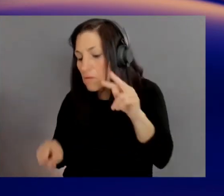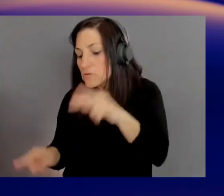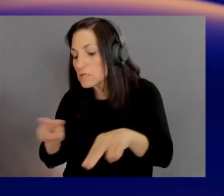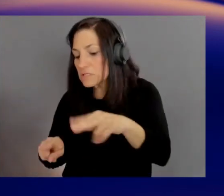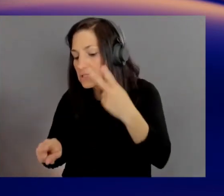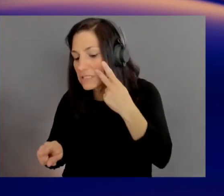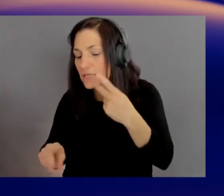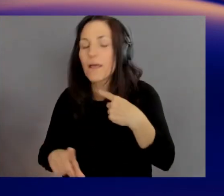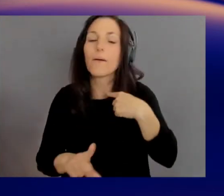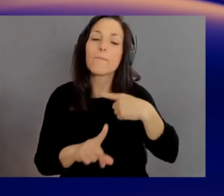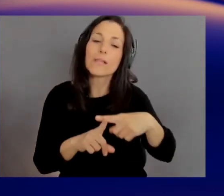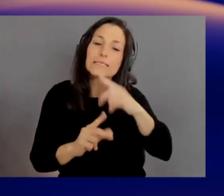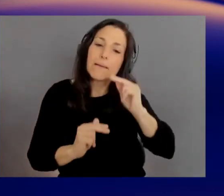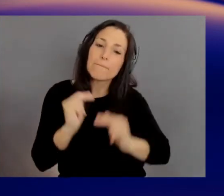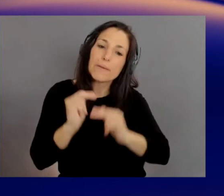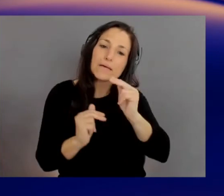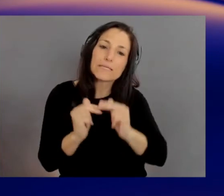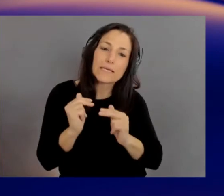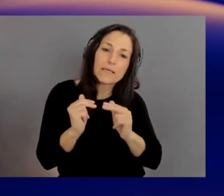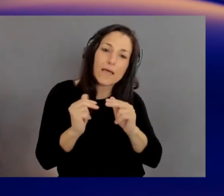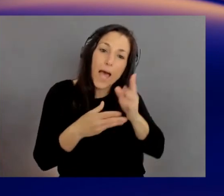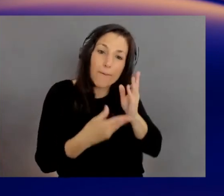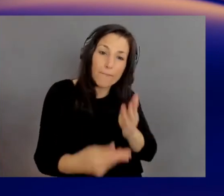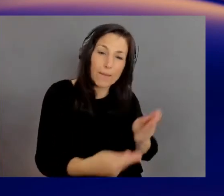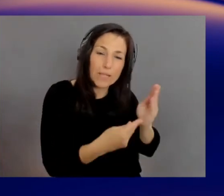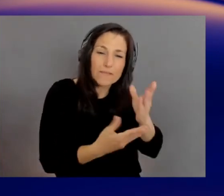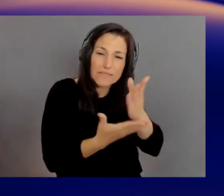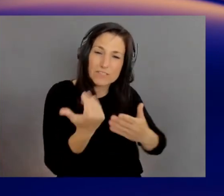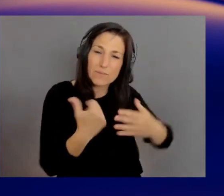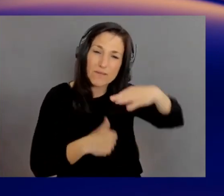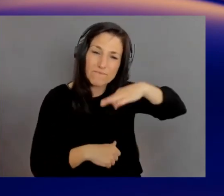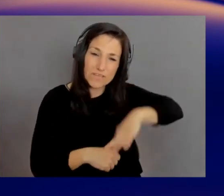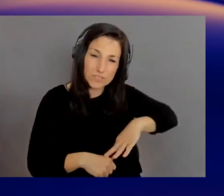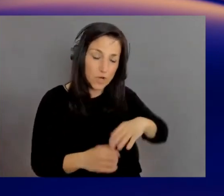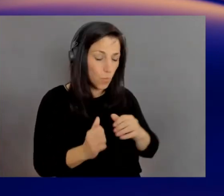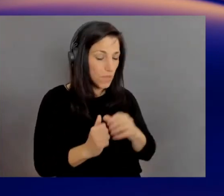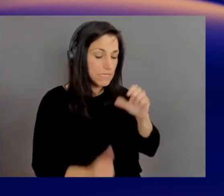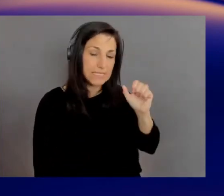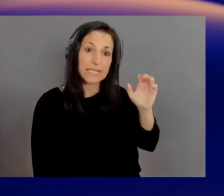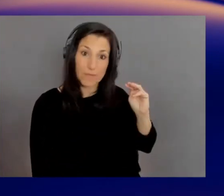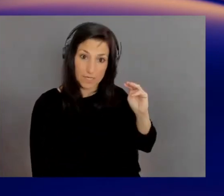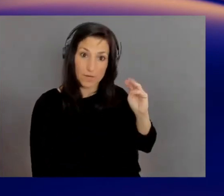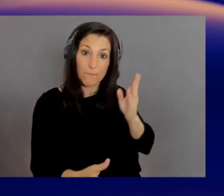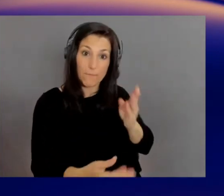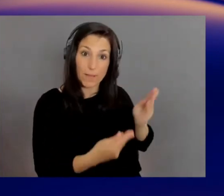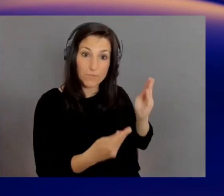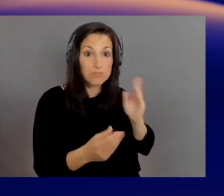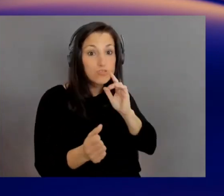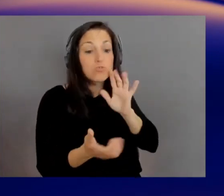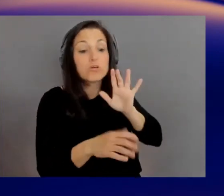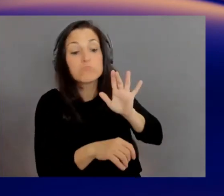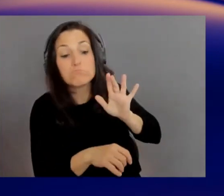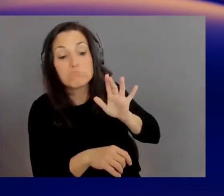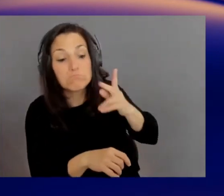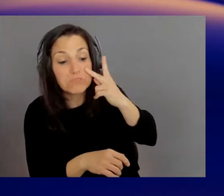where with SageMaker Pipelines you can still actually tap into SageMaker jobs for like training, deployment, data pre-processing.